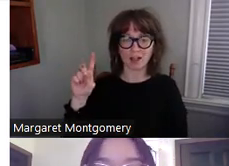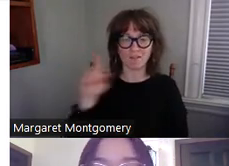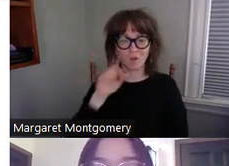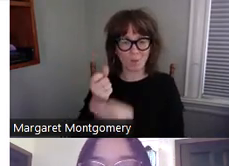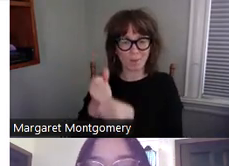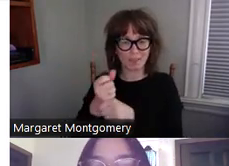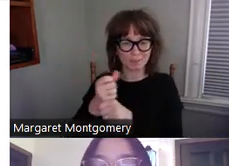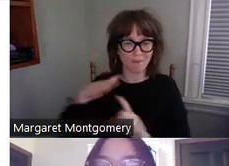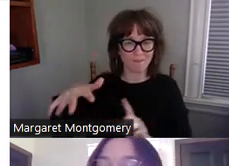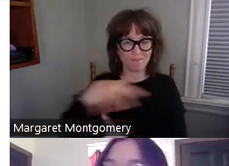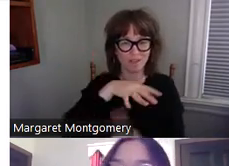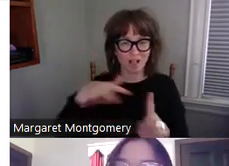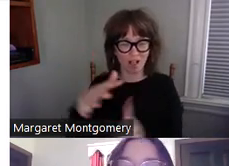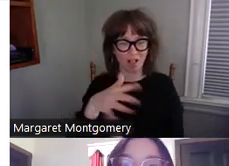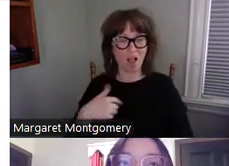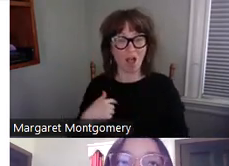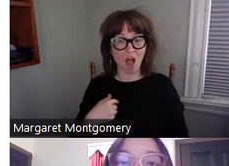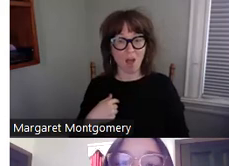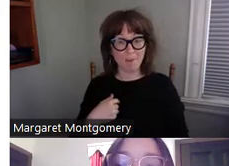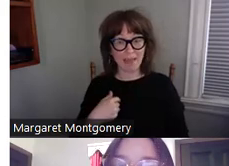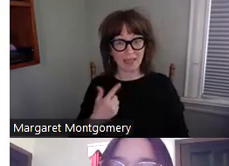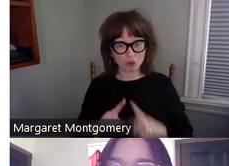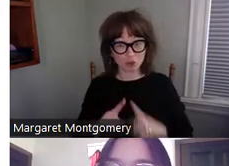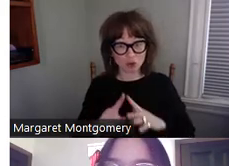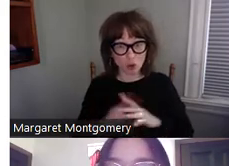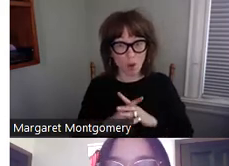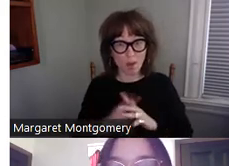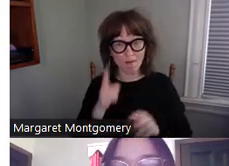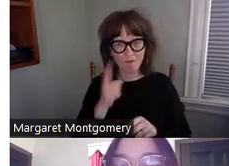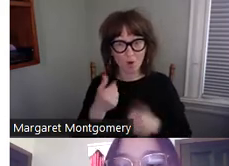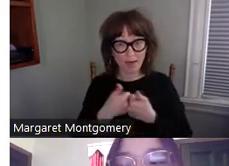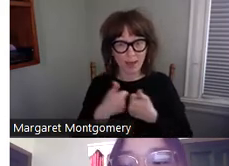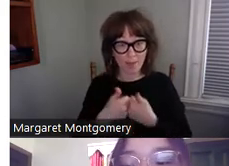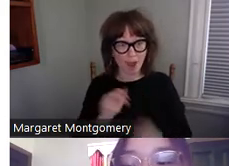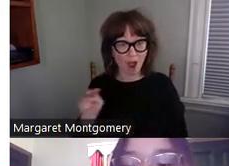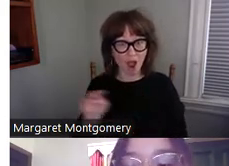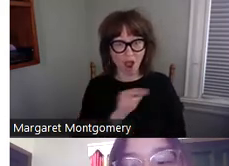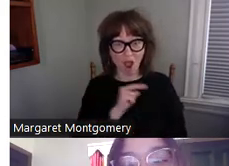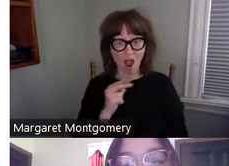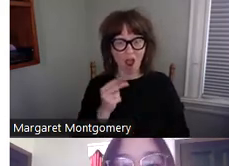people could fit into one space, and realizing that a study found that the field could be